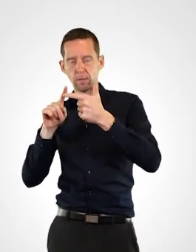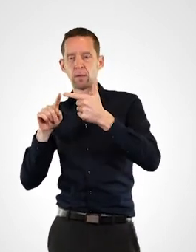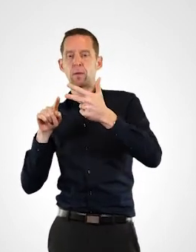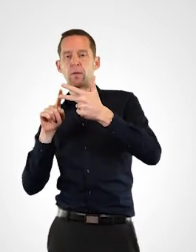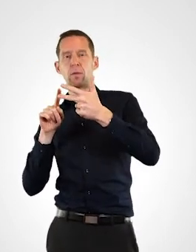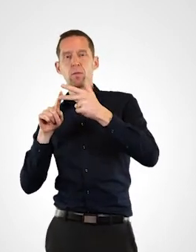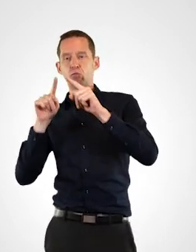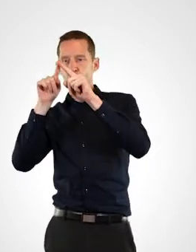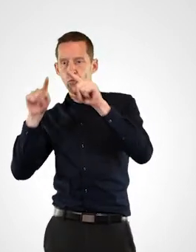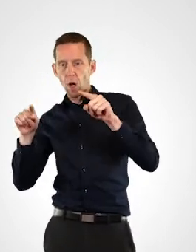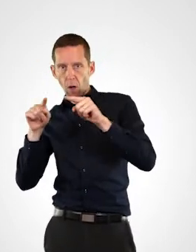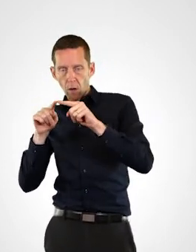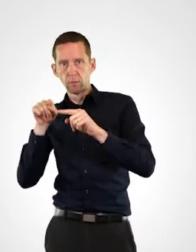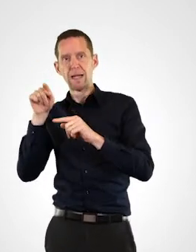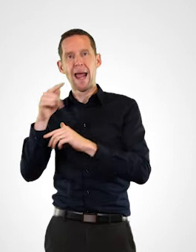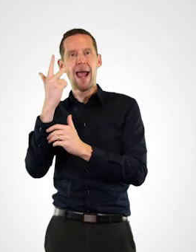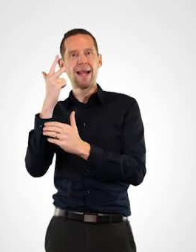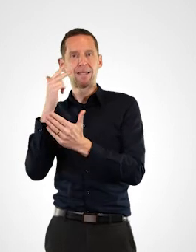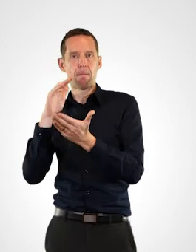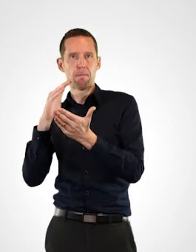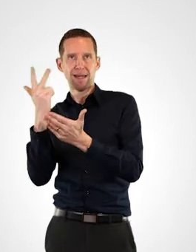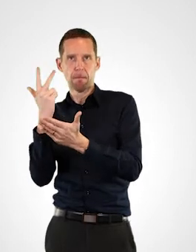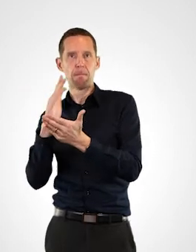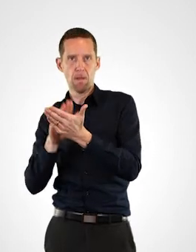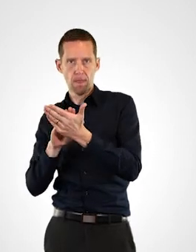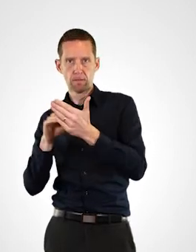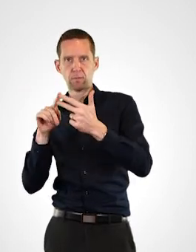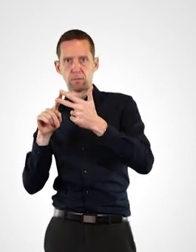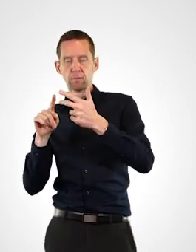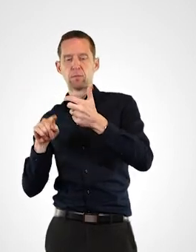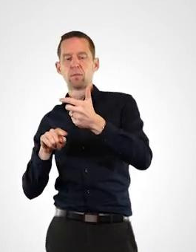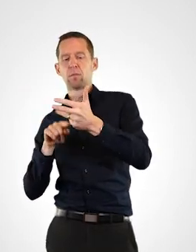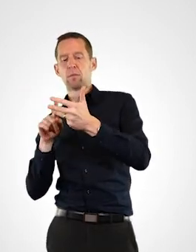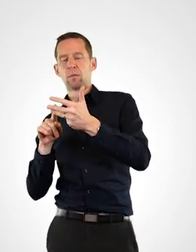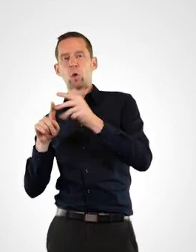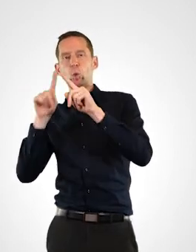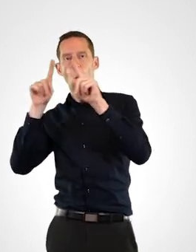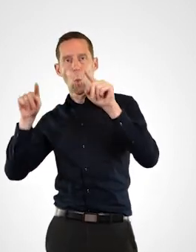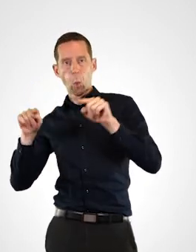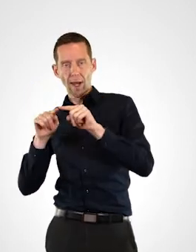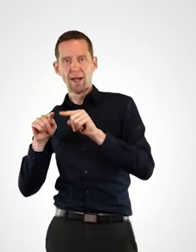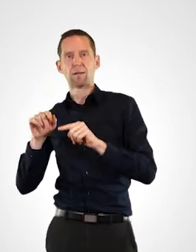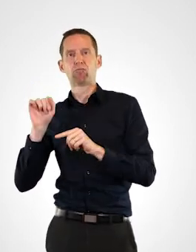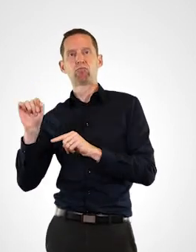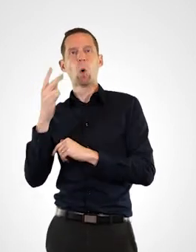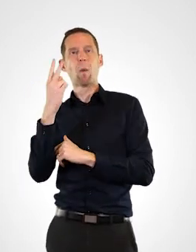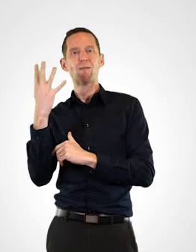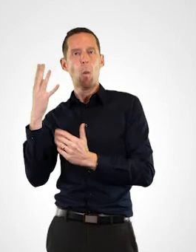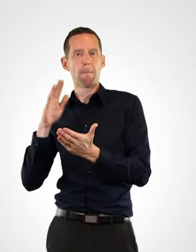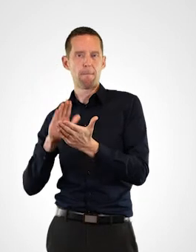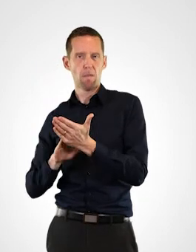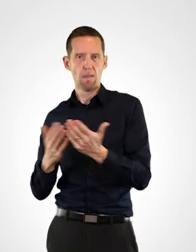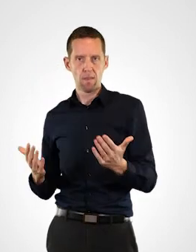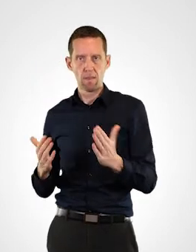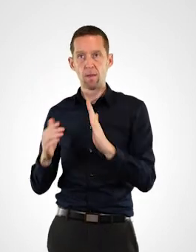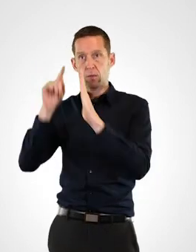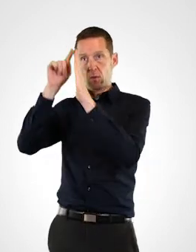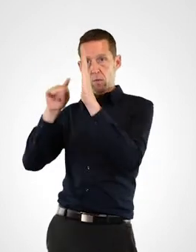the open triangles represent 18 months, and the open squares were 24 months.